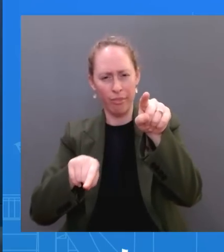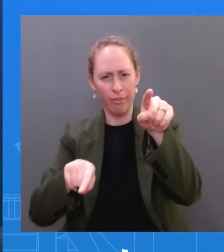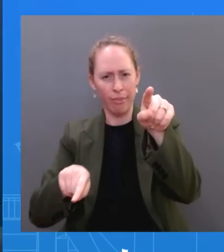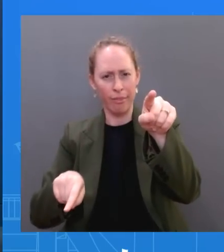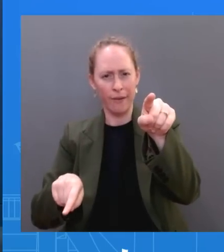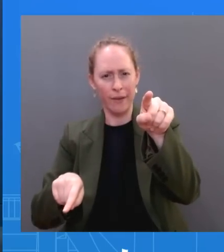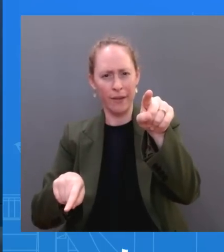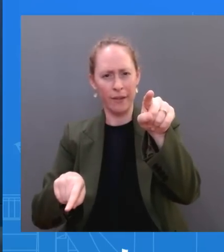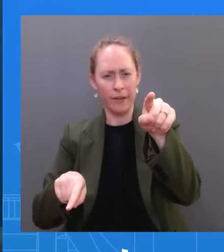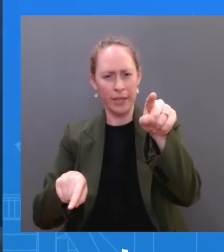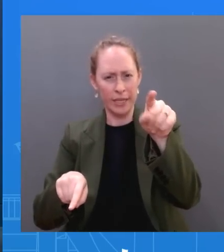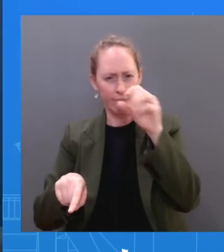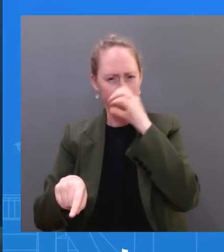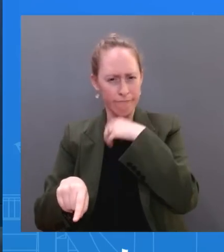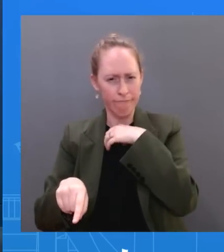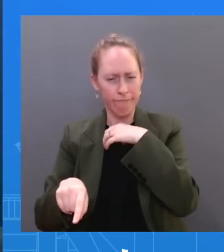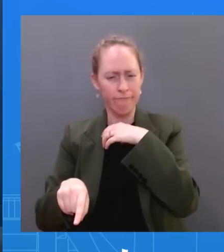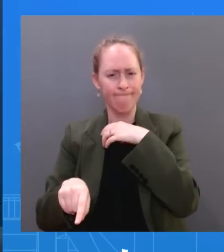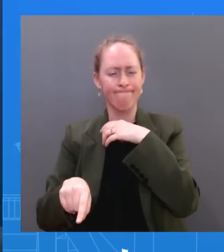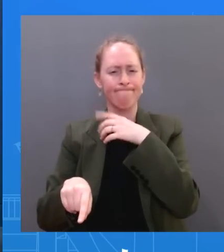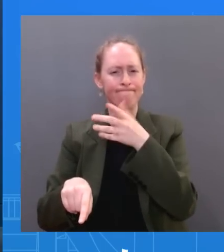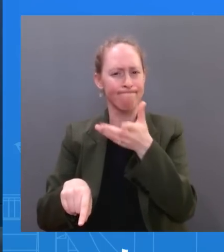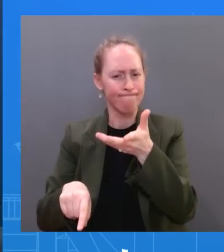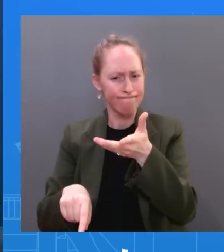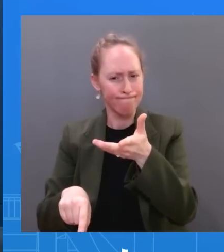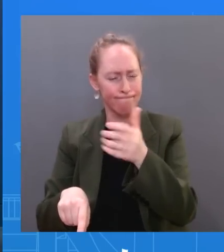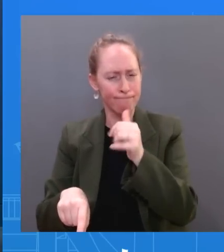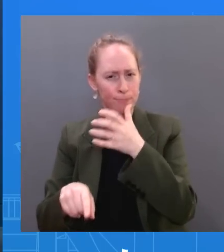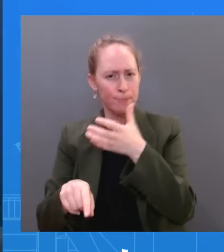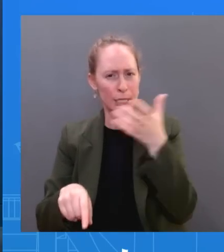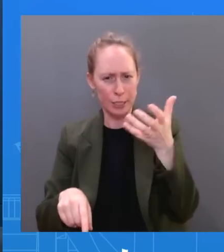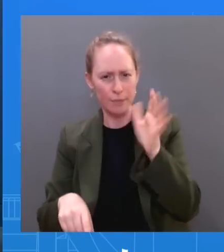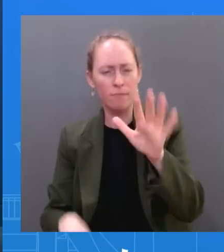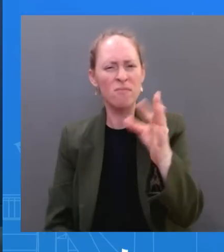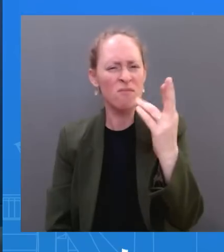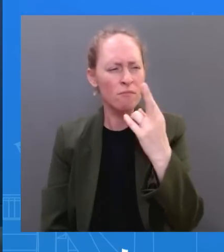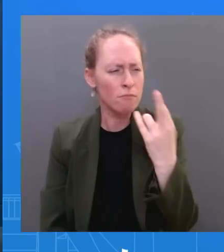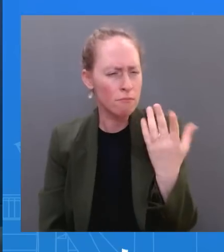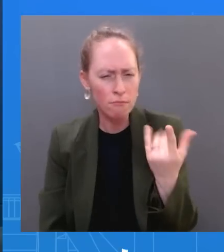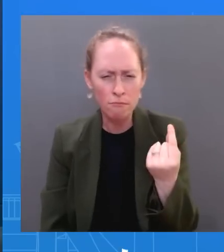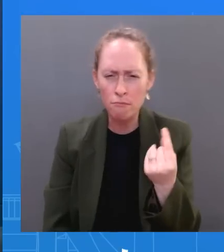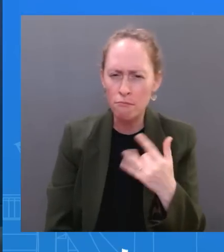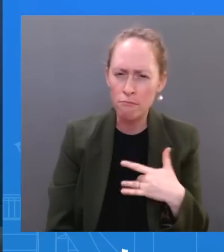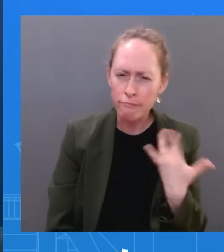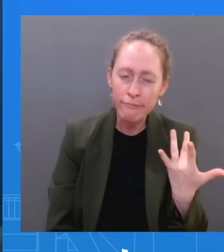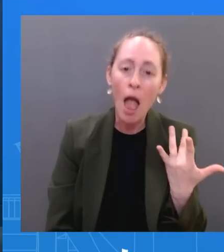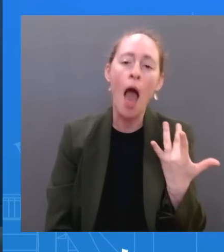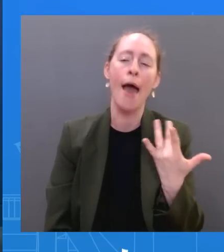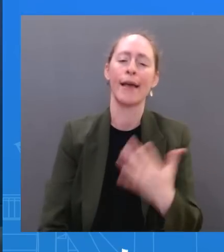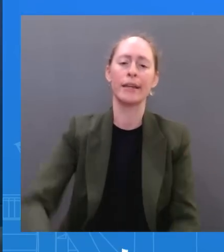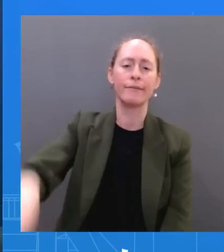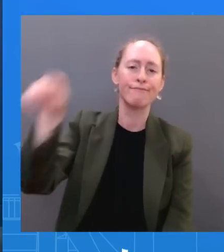to pass on their lower cost to consumers. American families should not be the first to pay